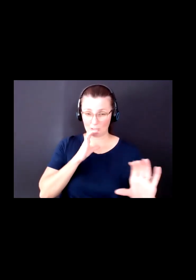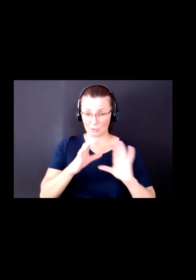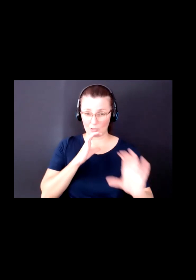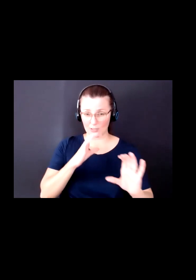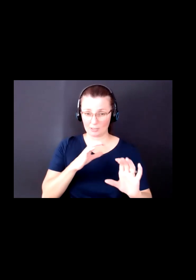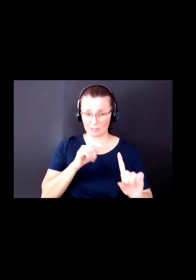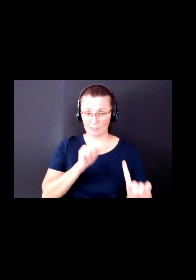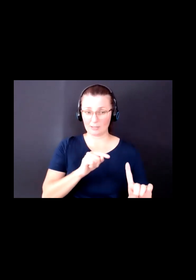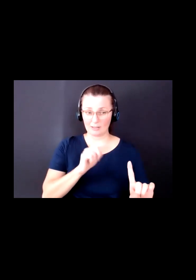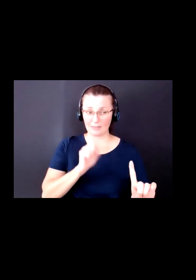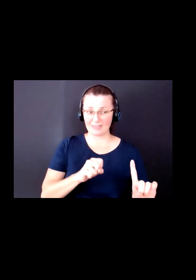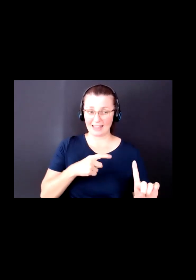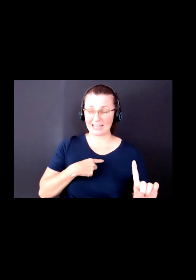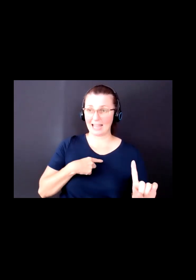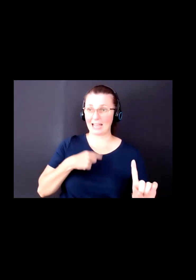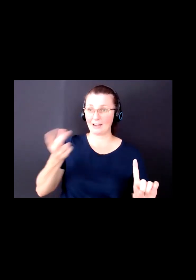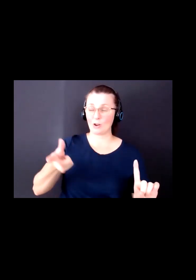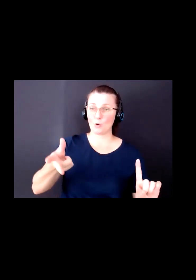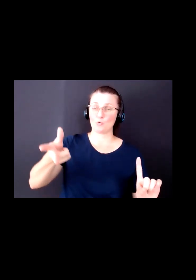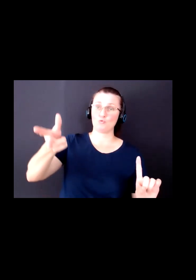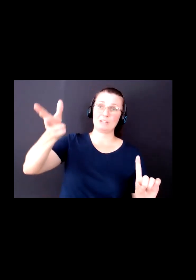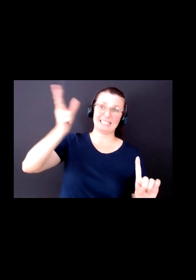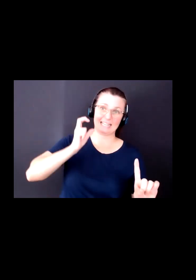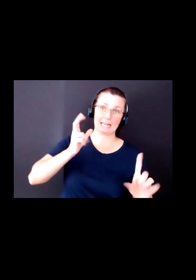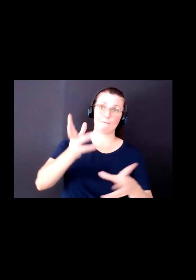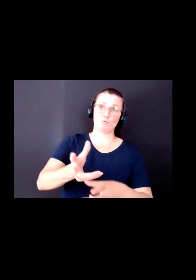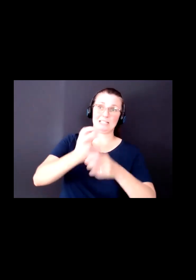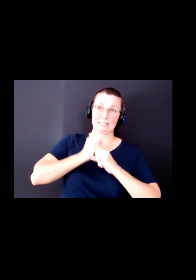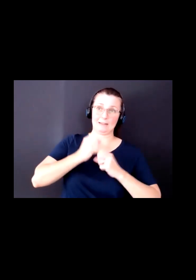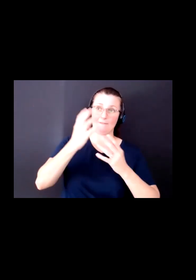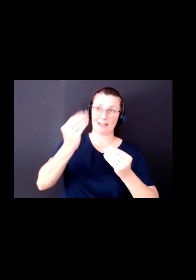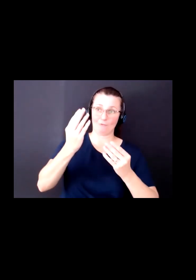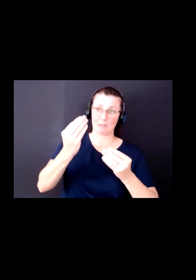someone. They can receive information from the other person, in an understandable way. And the person can fully